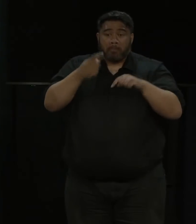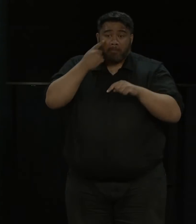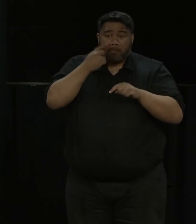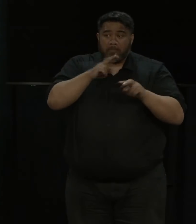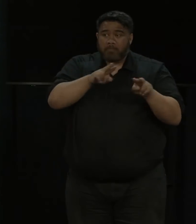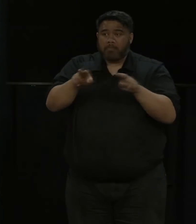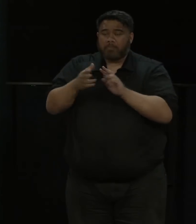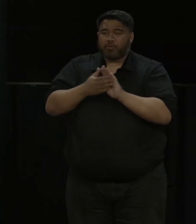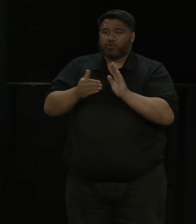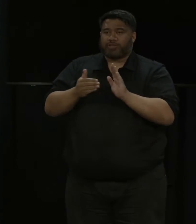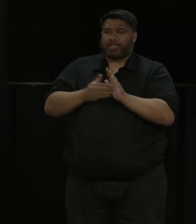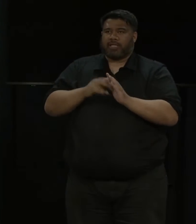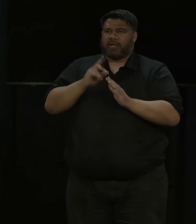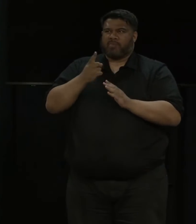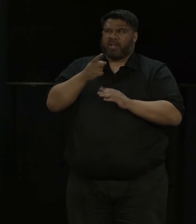it's unlikely international